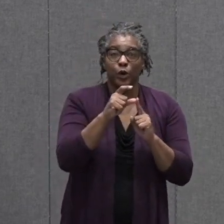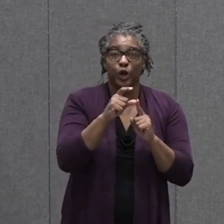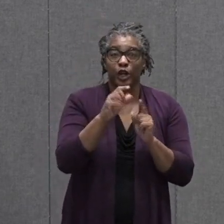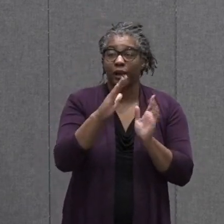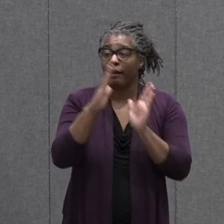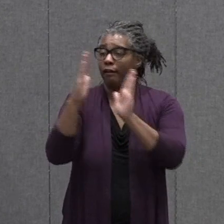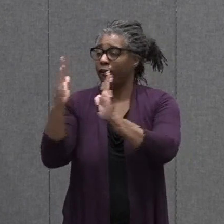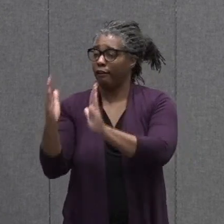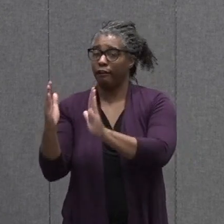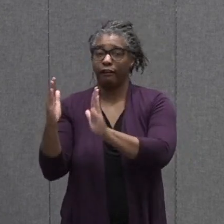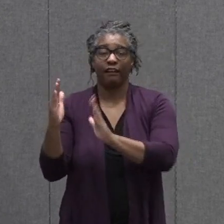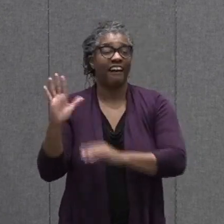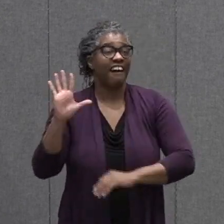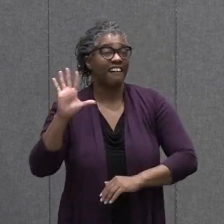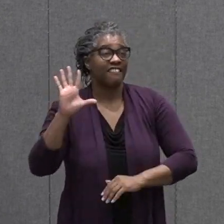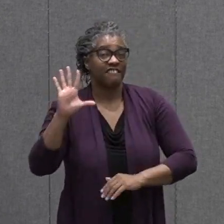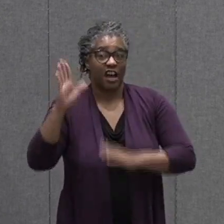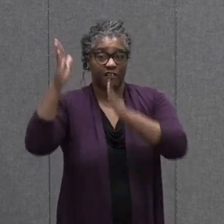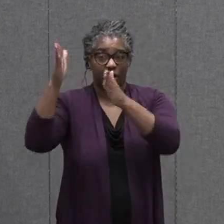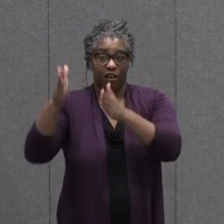We wanna have five letters in our next word.